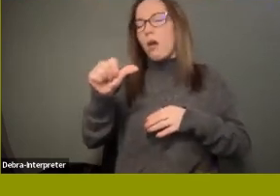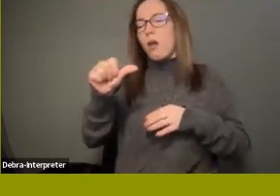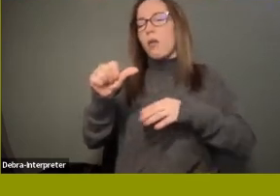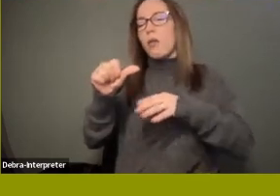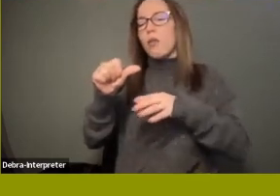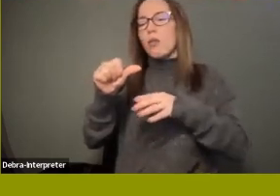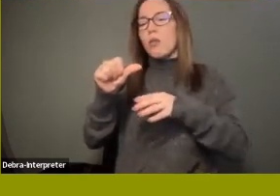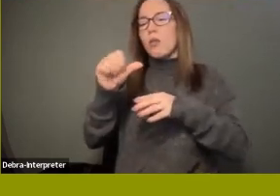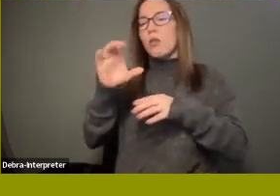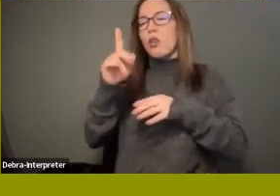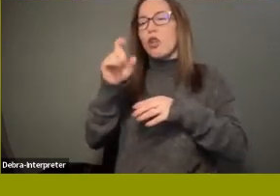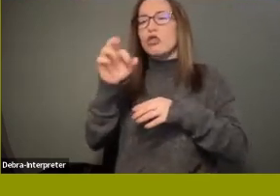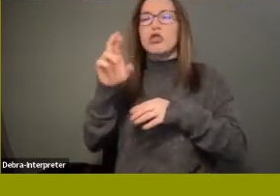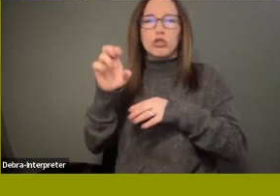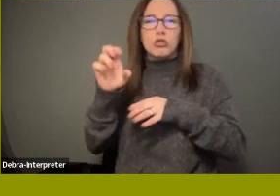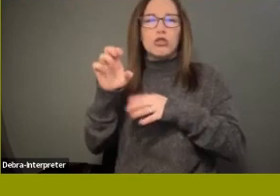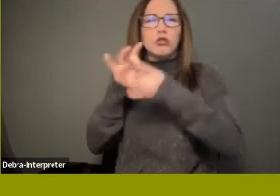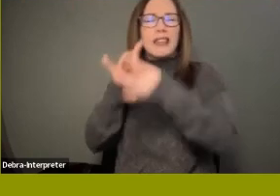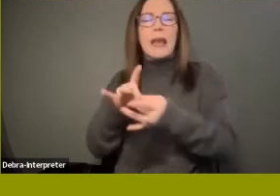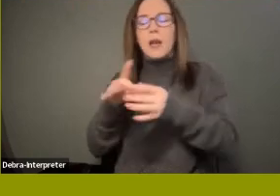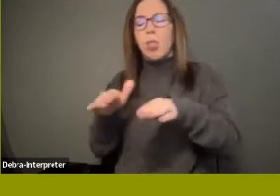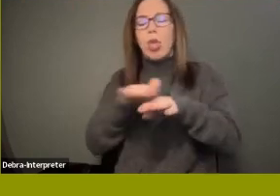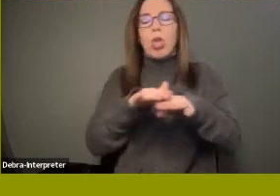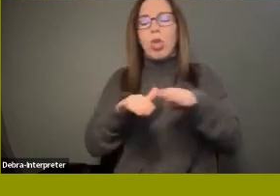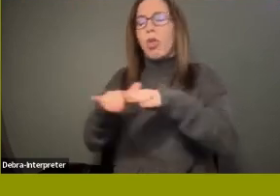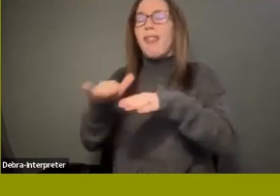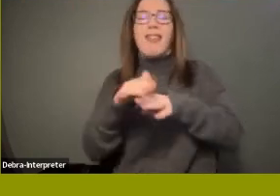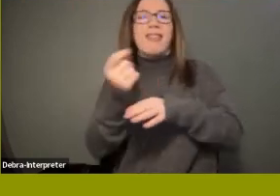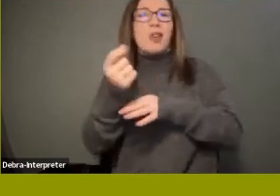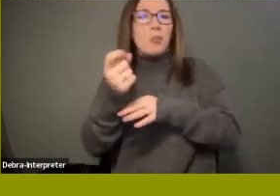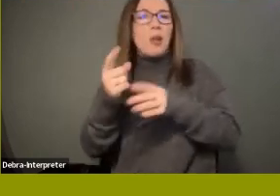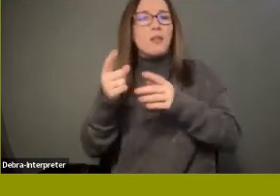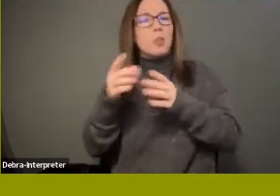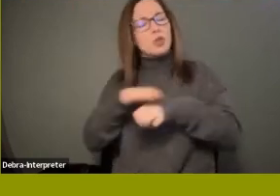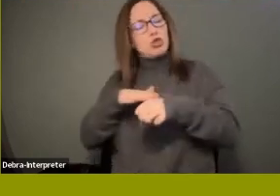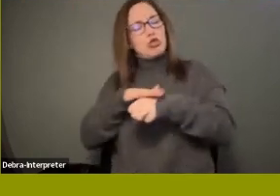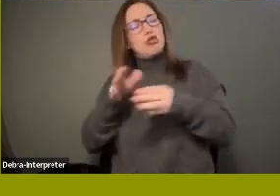what is more agriculture, aqua culture related. But